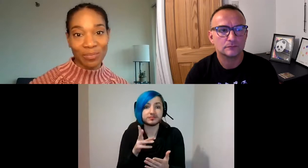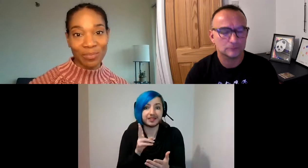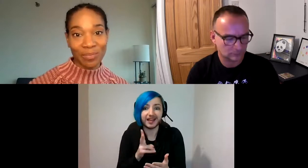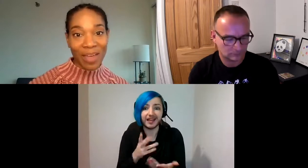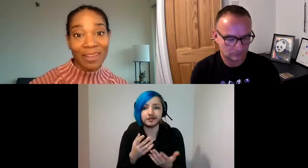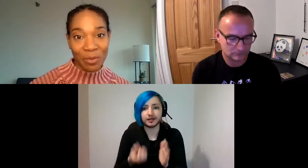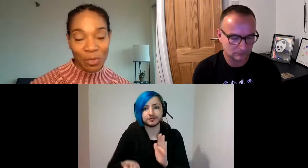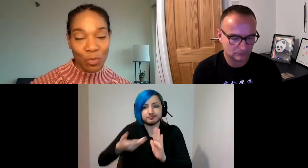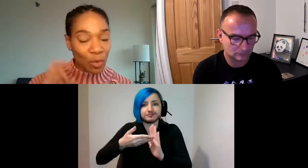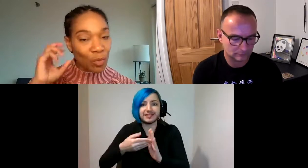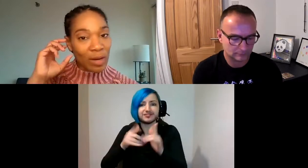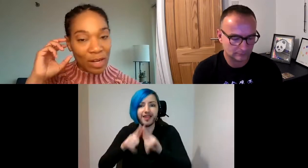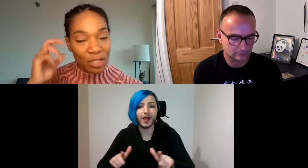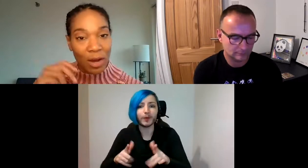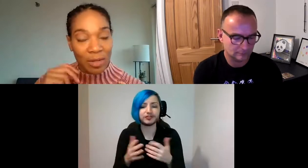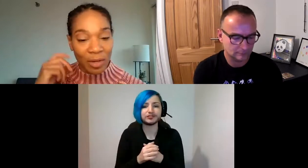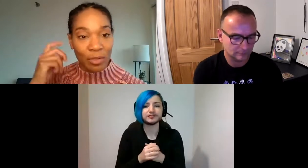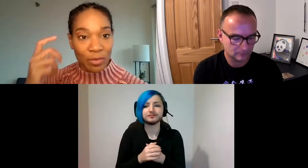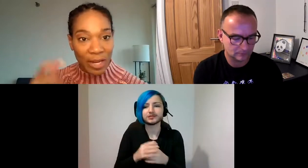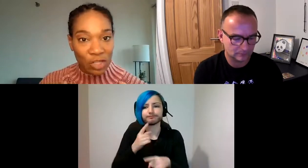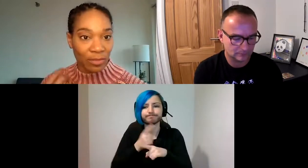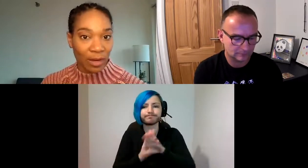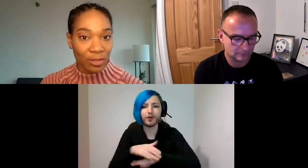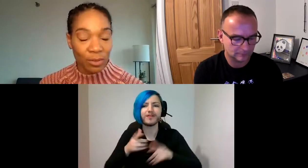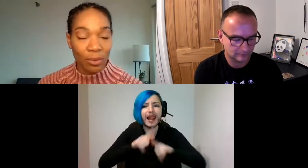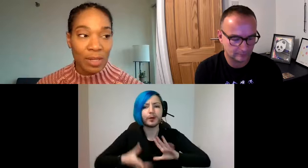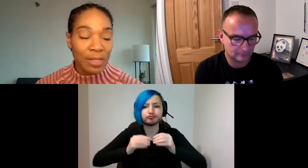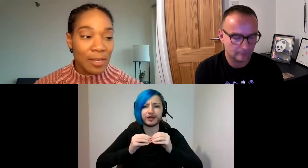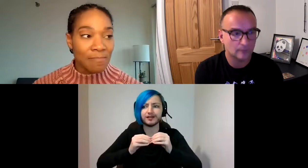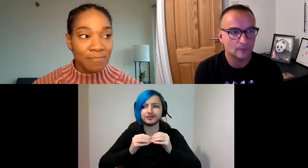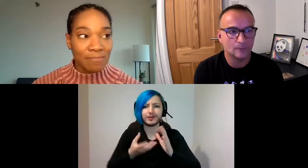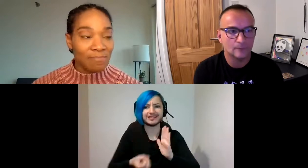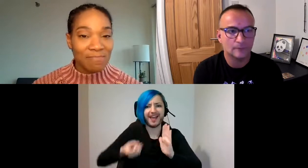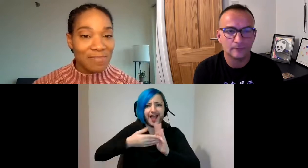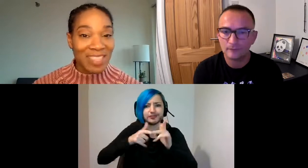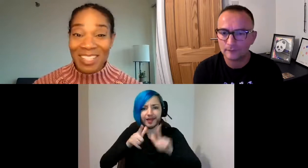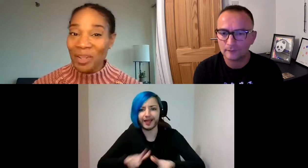going thing and sometimes it's a beautiful feeling of